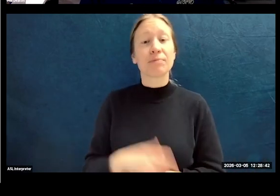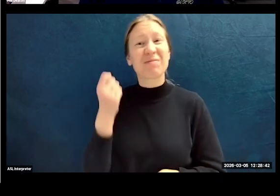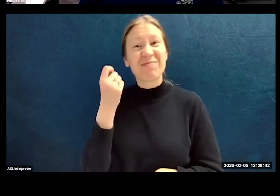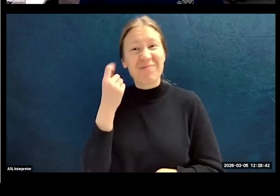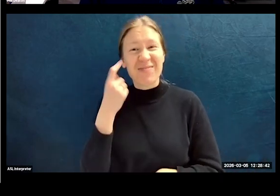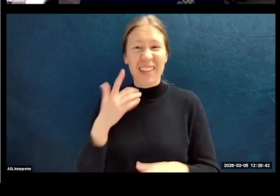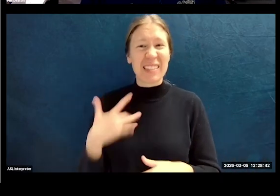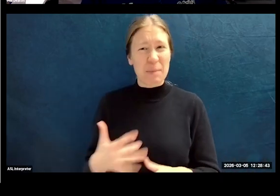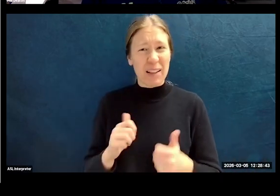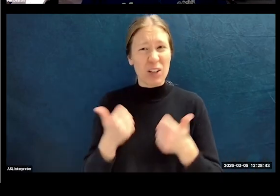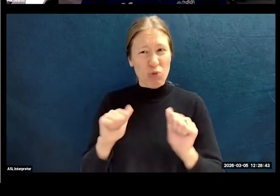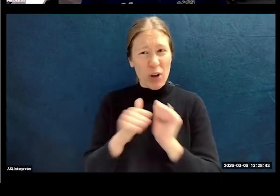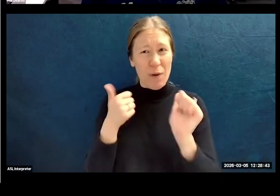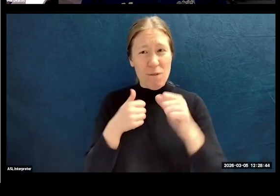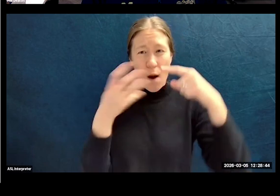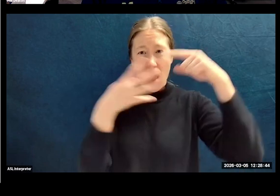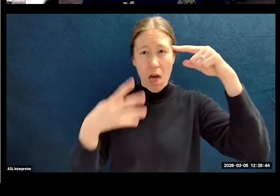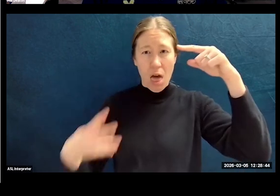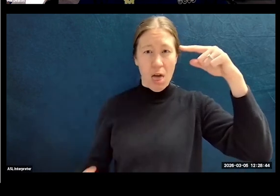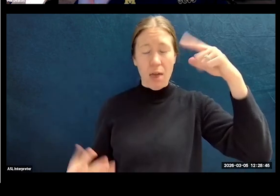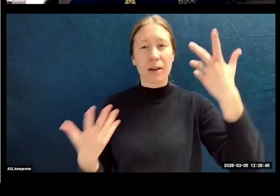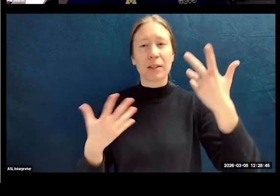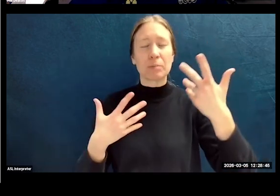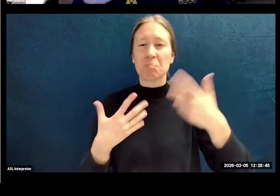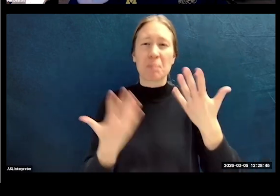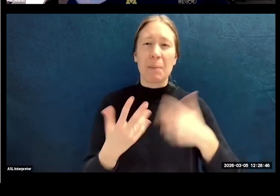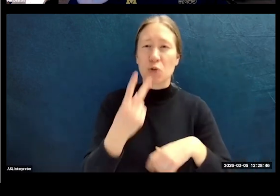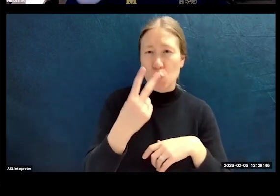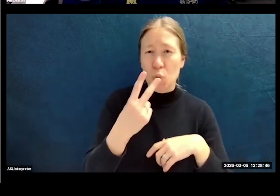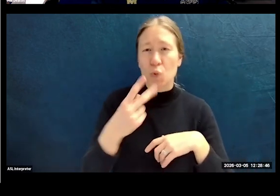so, try to limit that nesting in your list to two to three levels. So that might be a sub-bullet point,